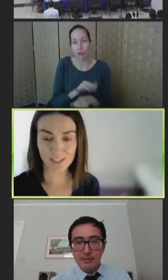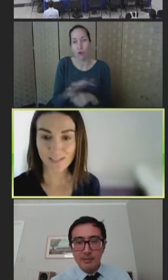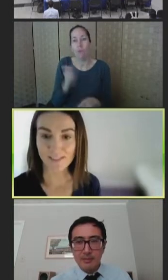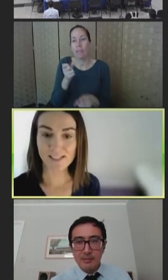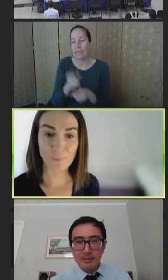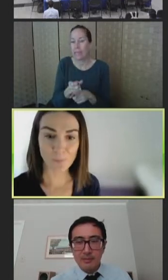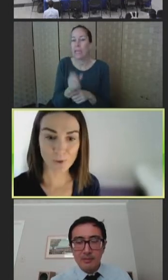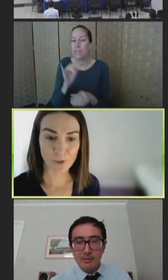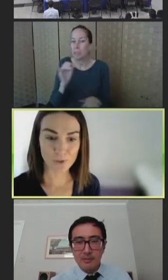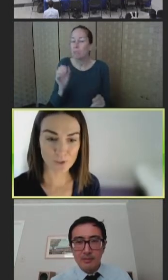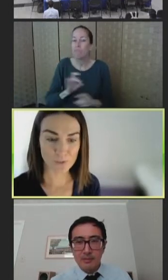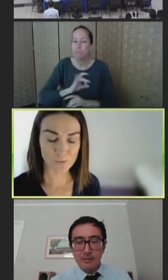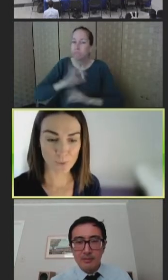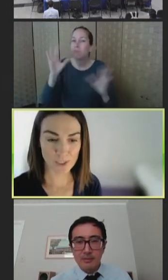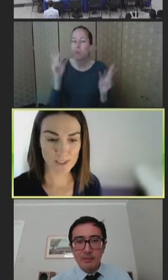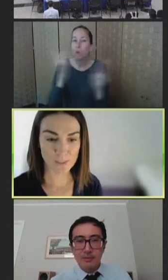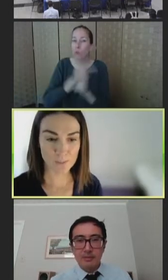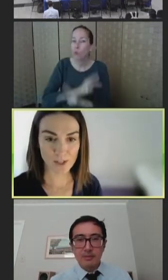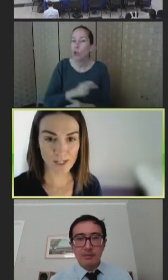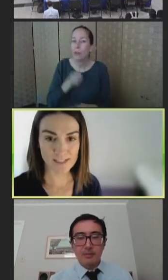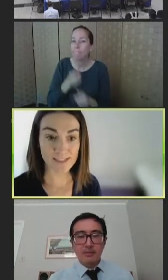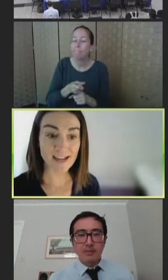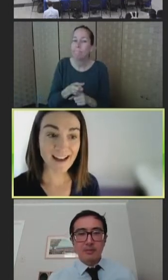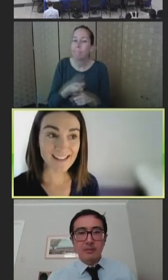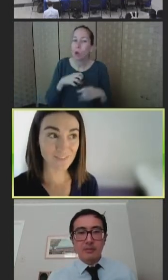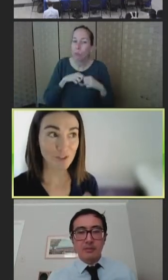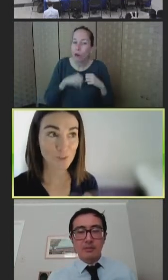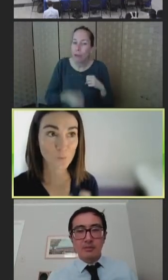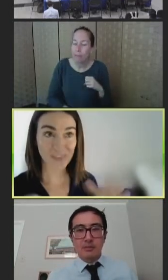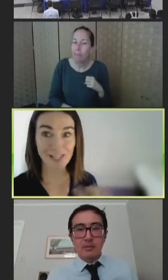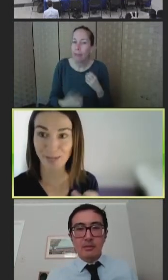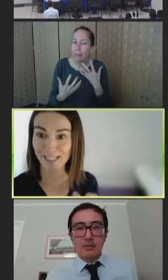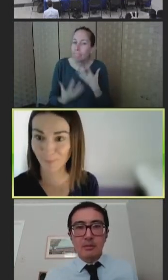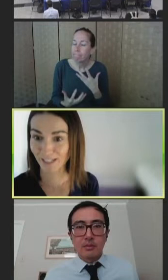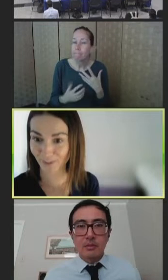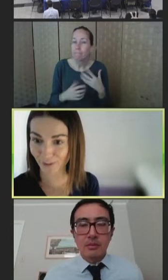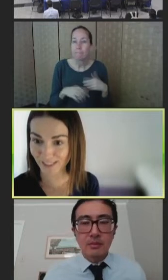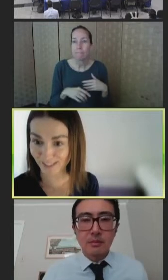done this yet or where just work is in progress, is to ask if there's within pandemic differences